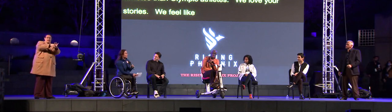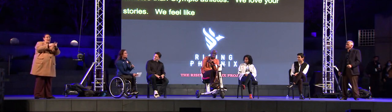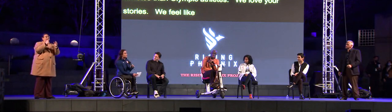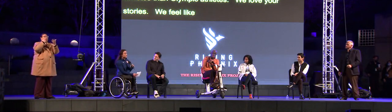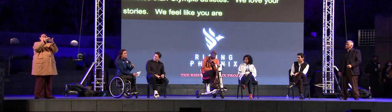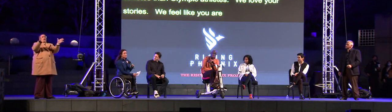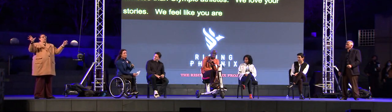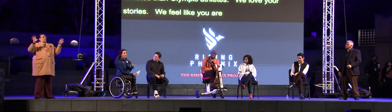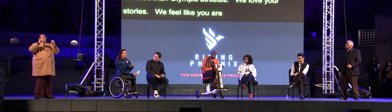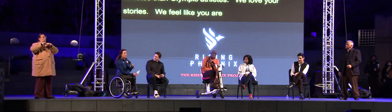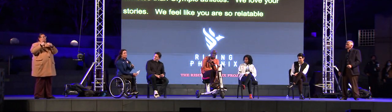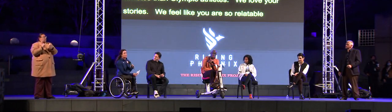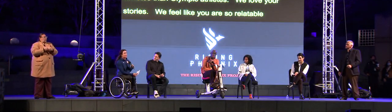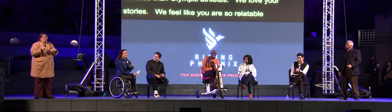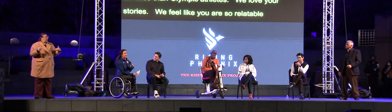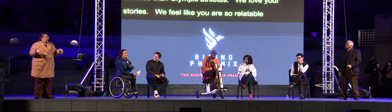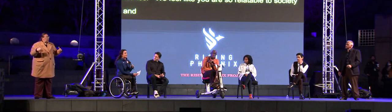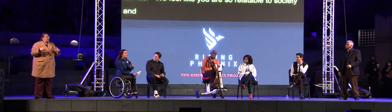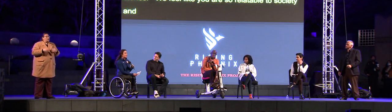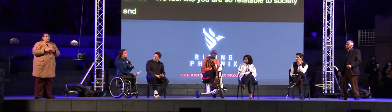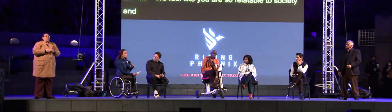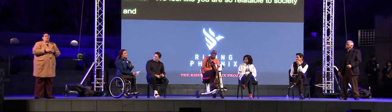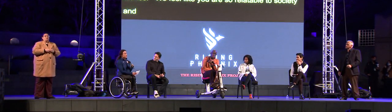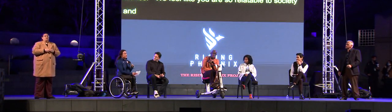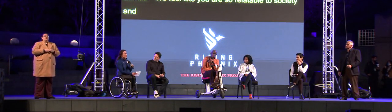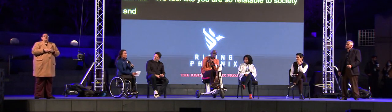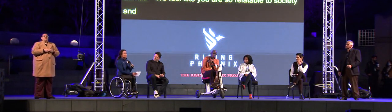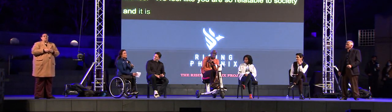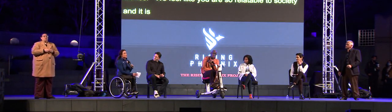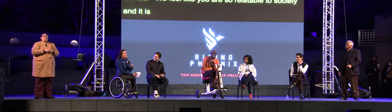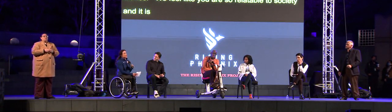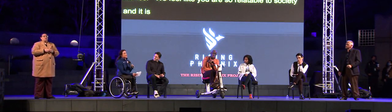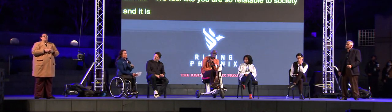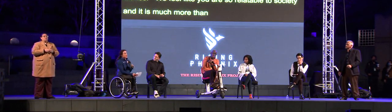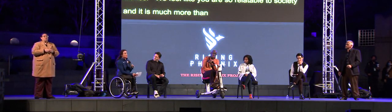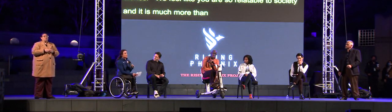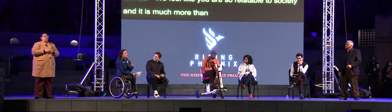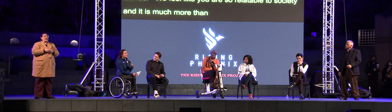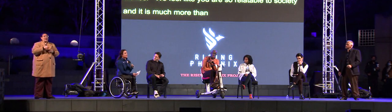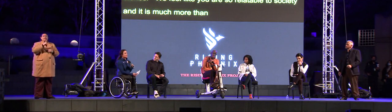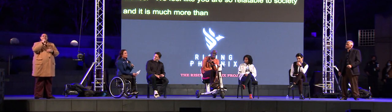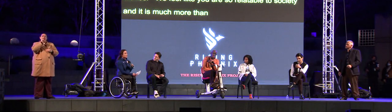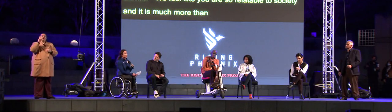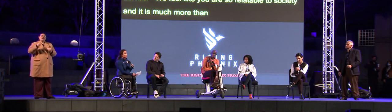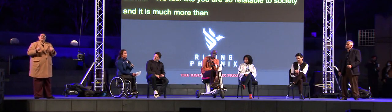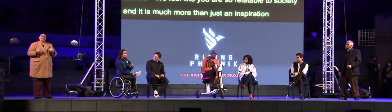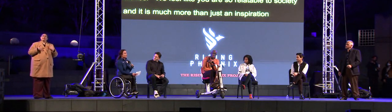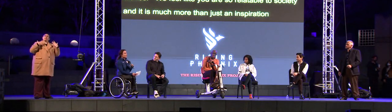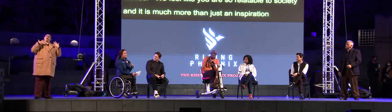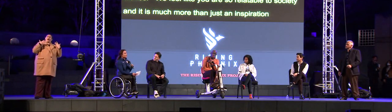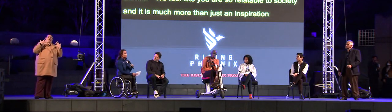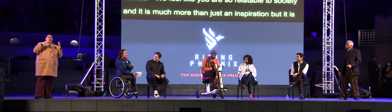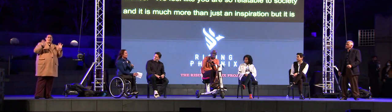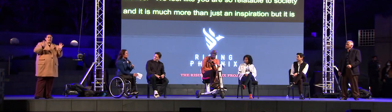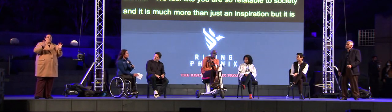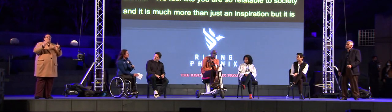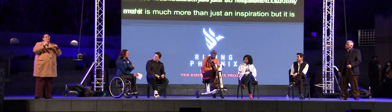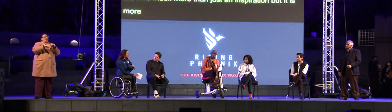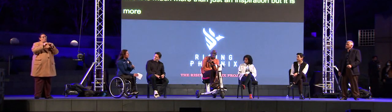and it's much more than just the inspiration, but it's more so like the attitudes.